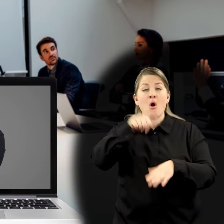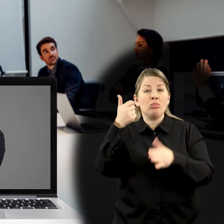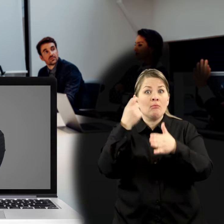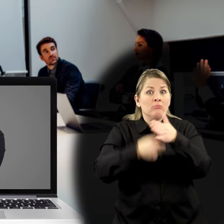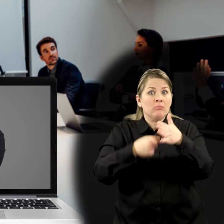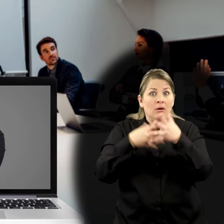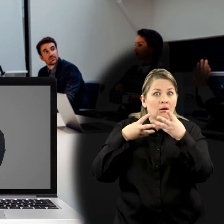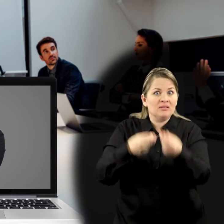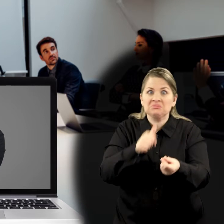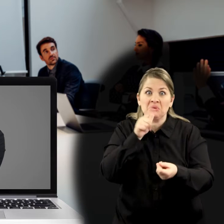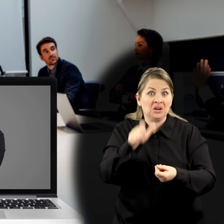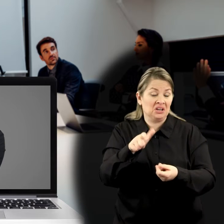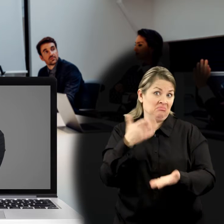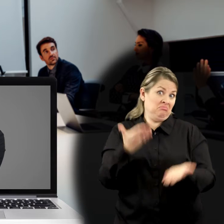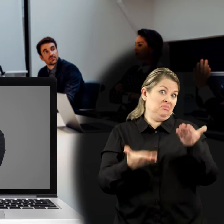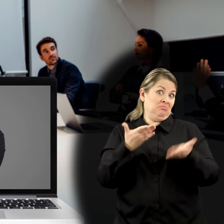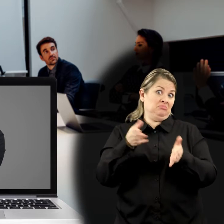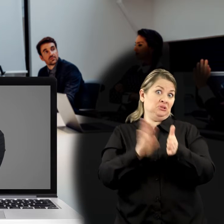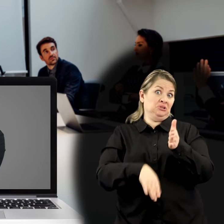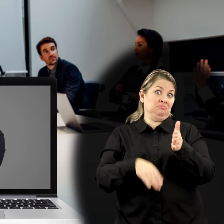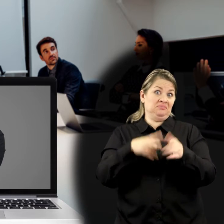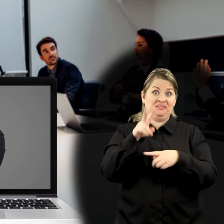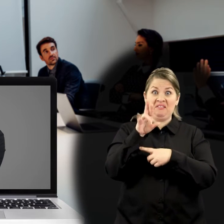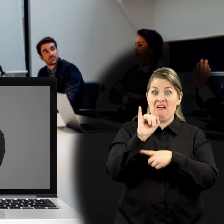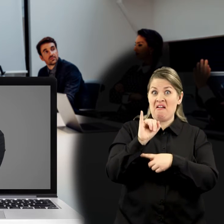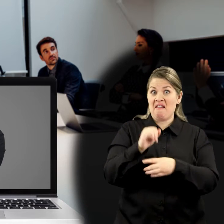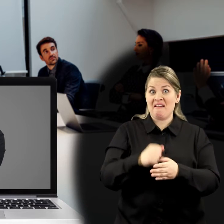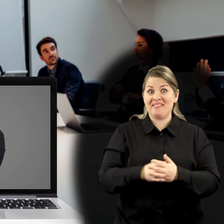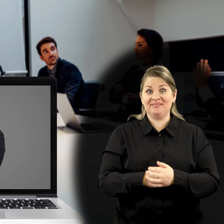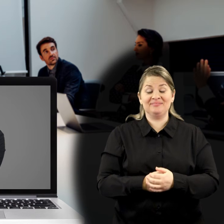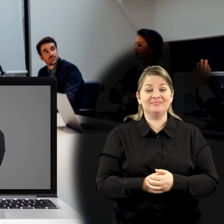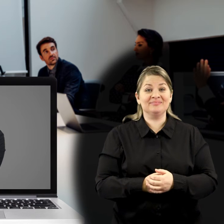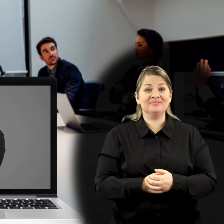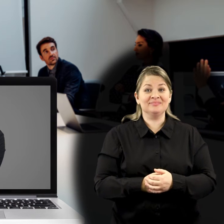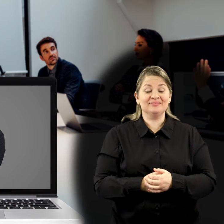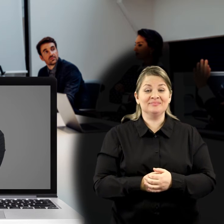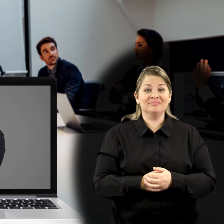because there's no travel time or associated expenses involved.